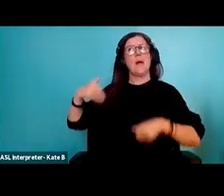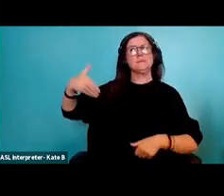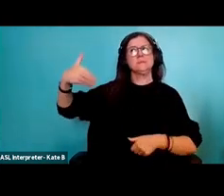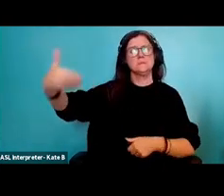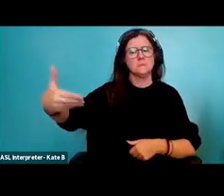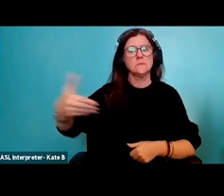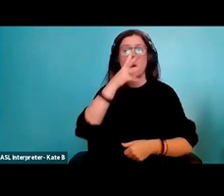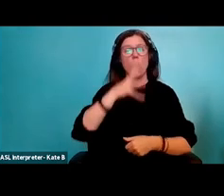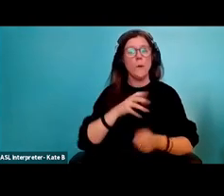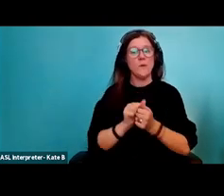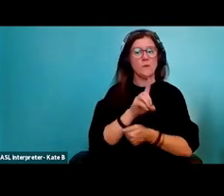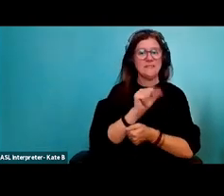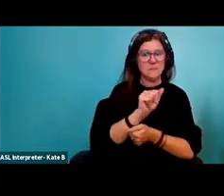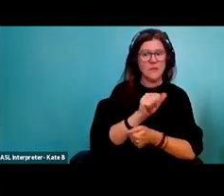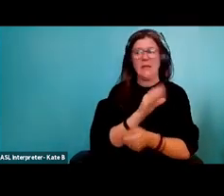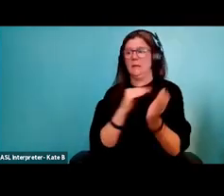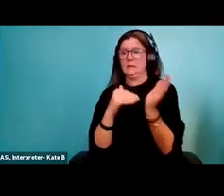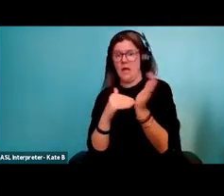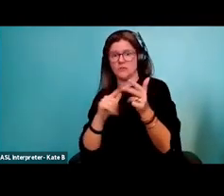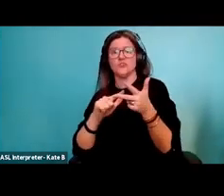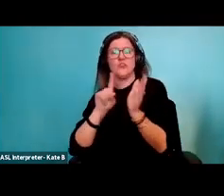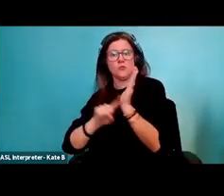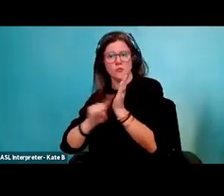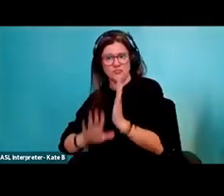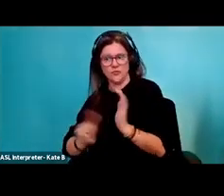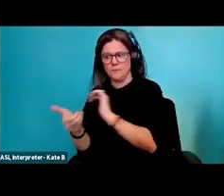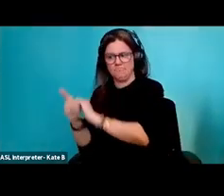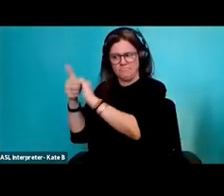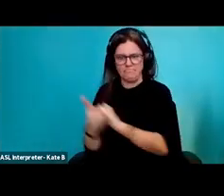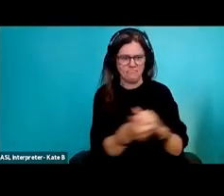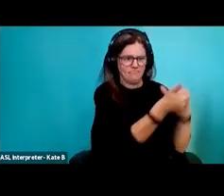Women with disabilities and clinicians and researchers working together to meet their